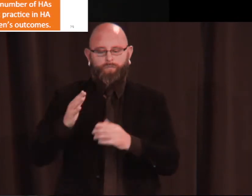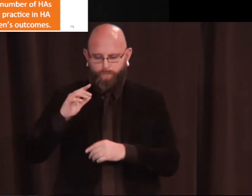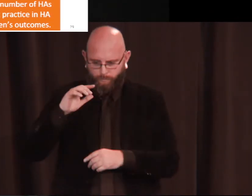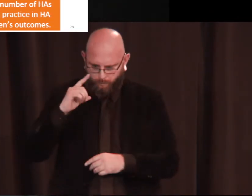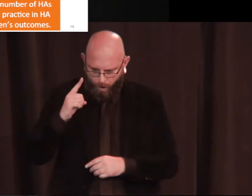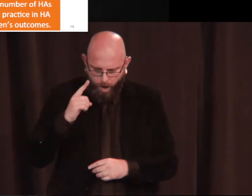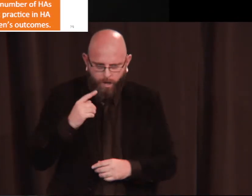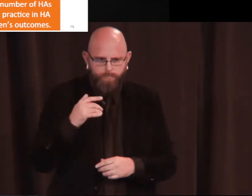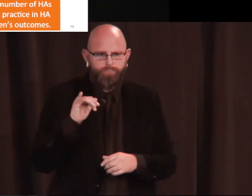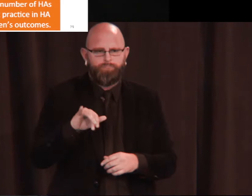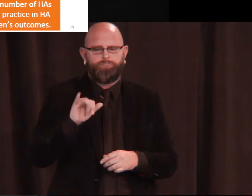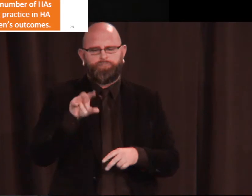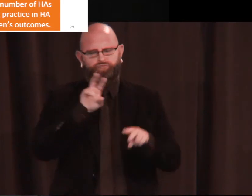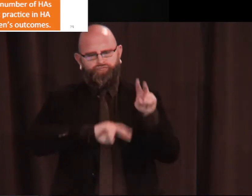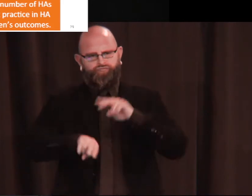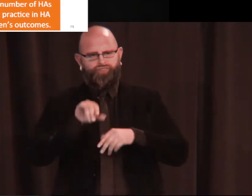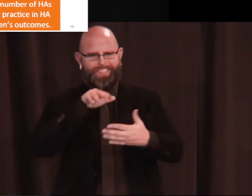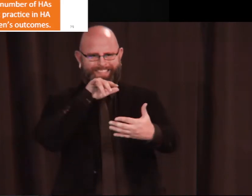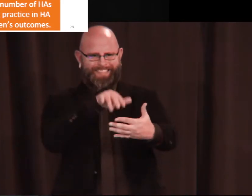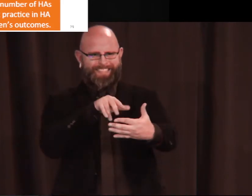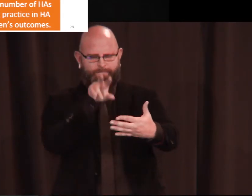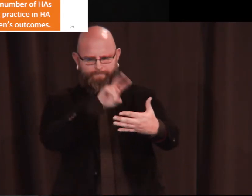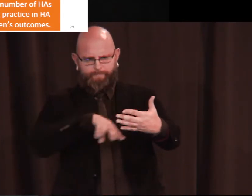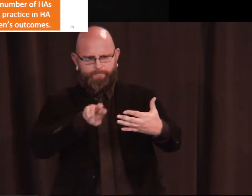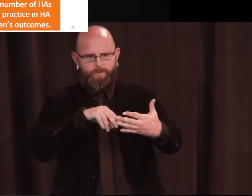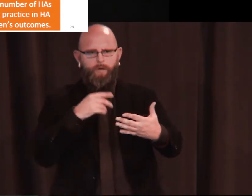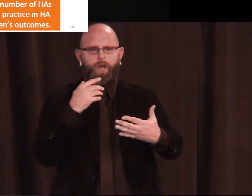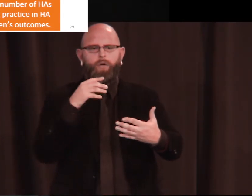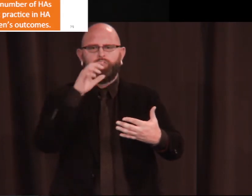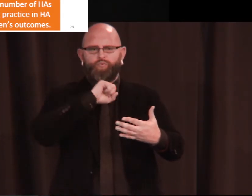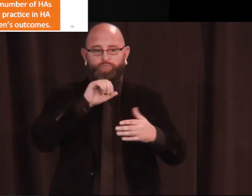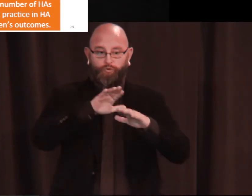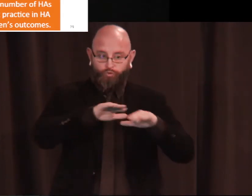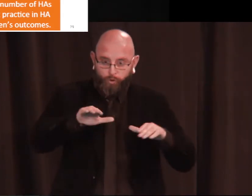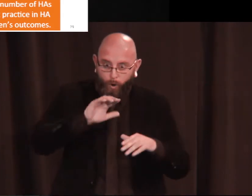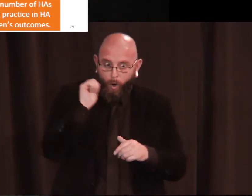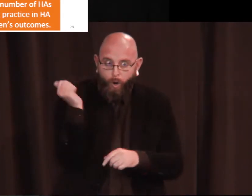can we assume that all children are being fit appropriately with their hearing aids? All right.